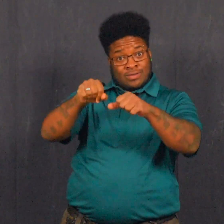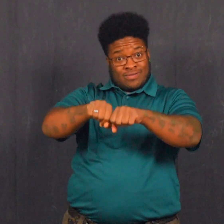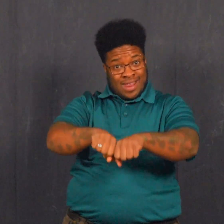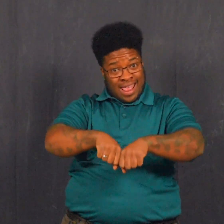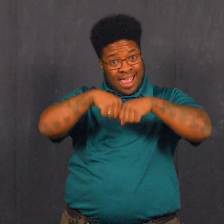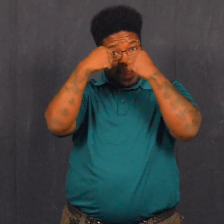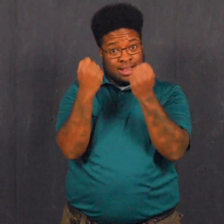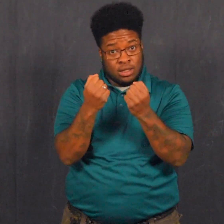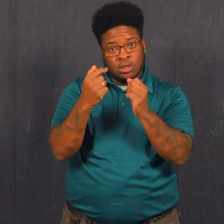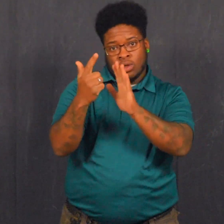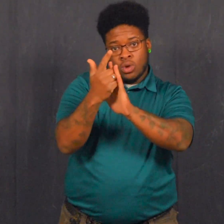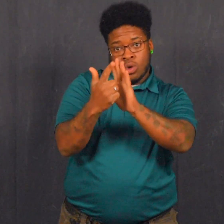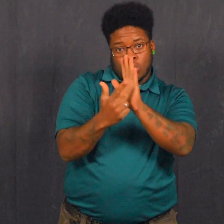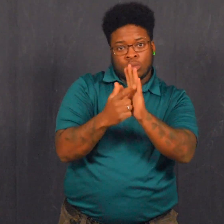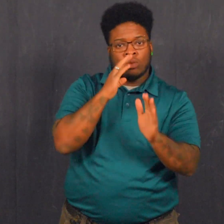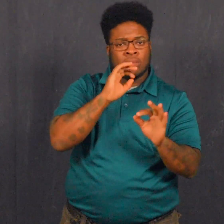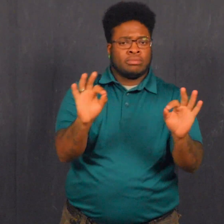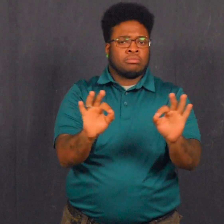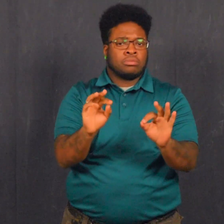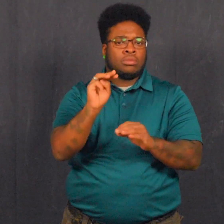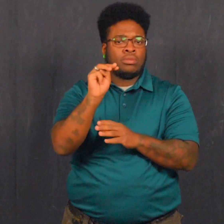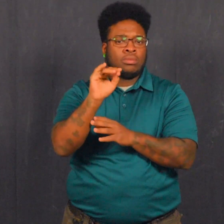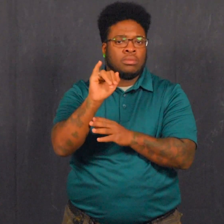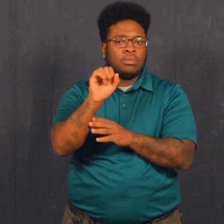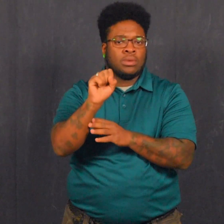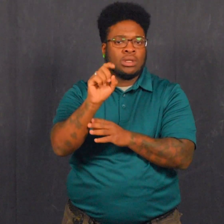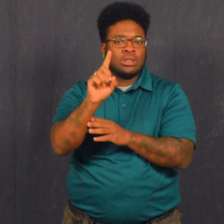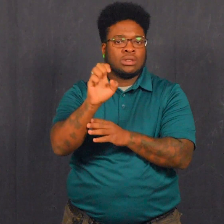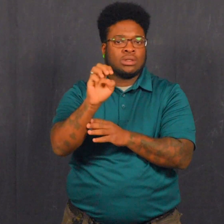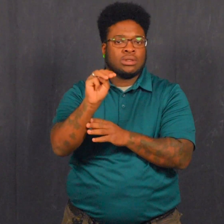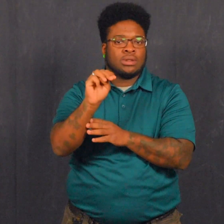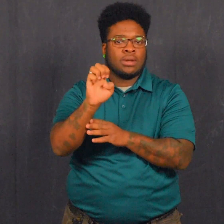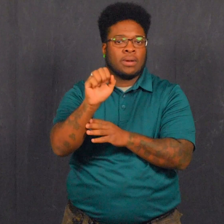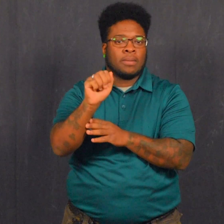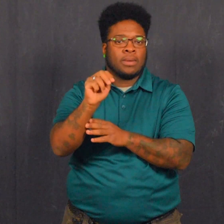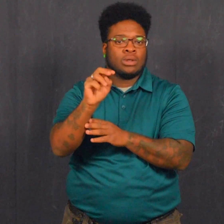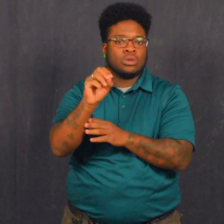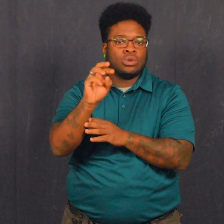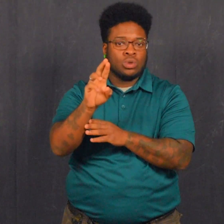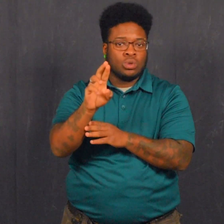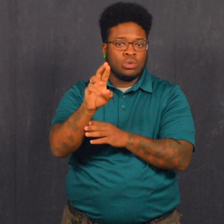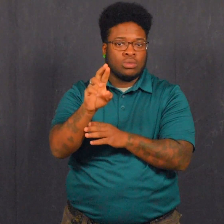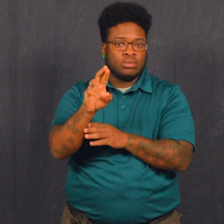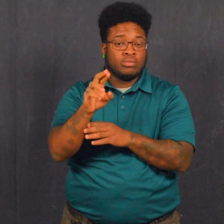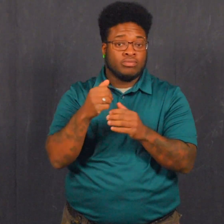of this law will be a petty misdemeanor and subsequent